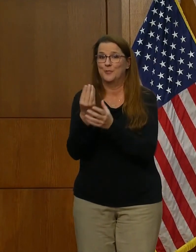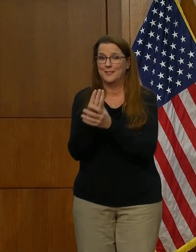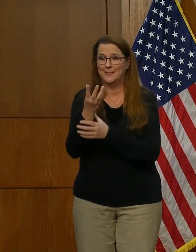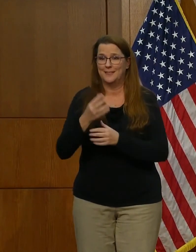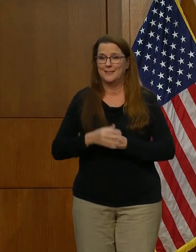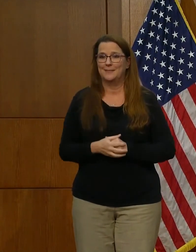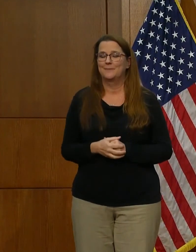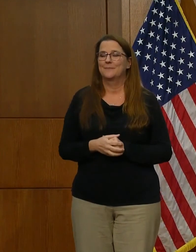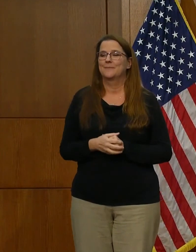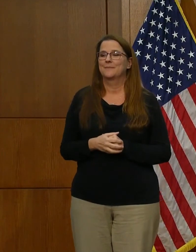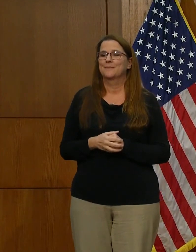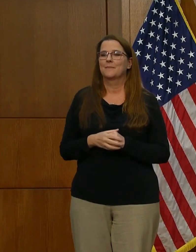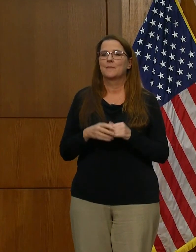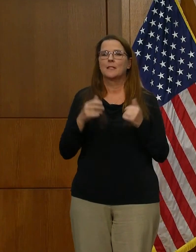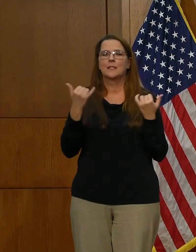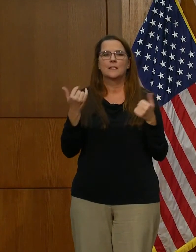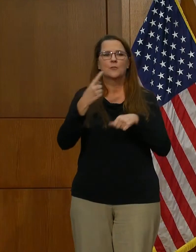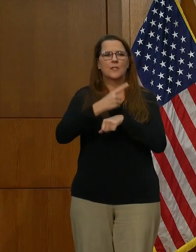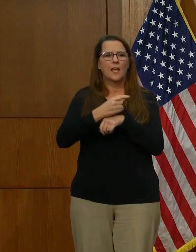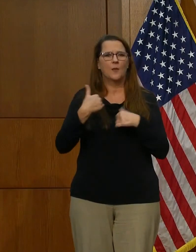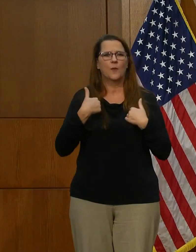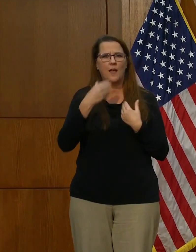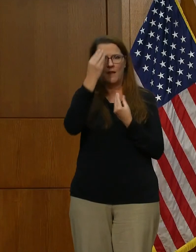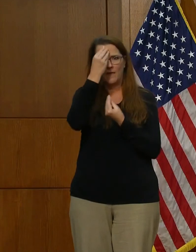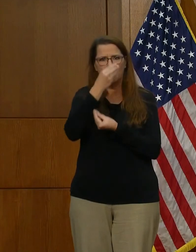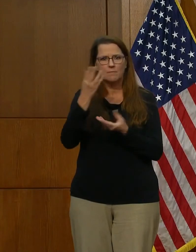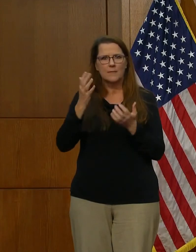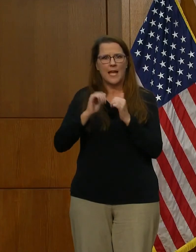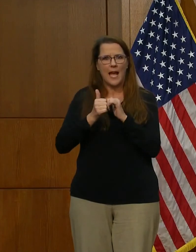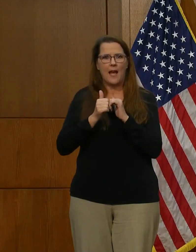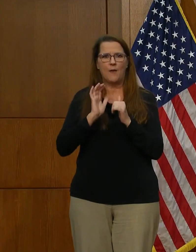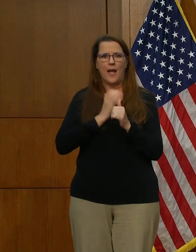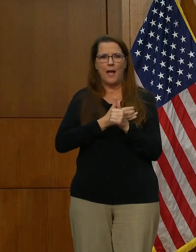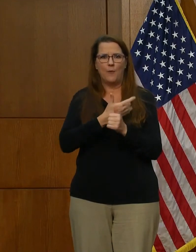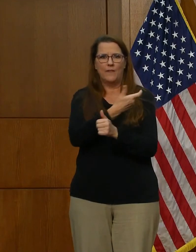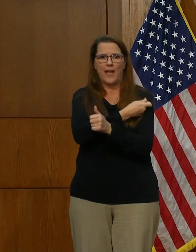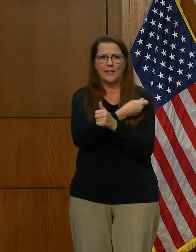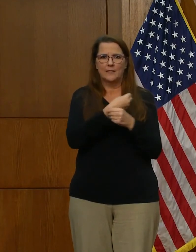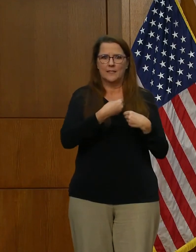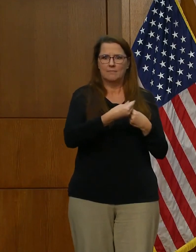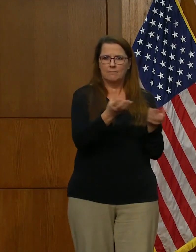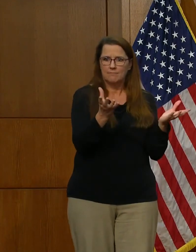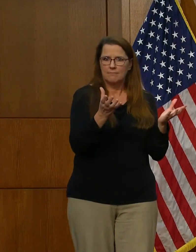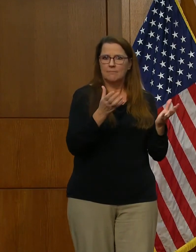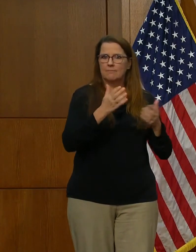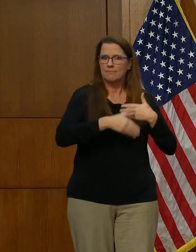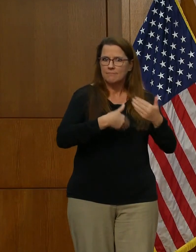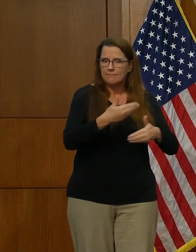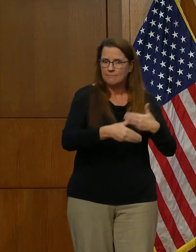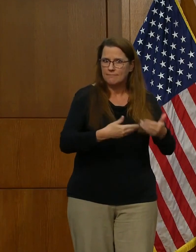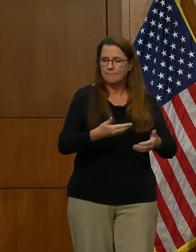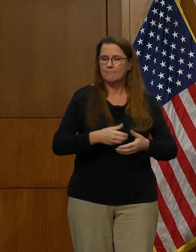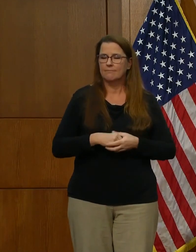ALMOST SPRING. TODAY. WE HAVE SOME UPDATES ON HOW THE VACCINE